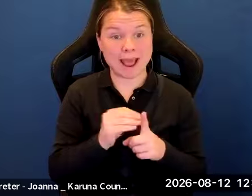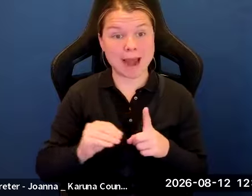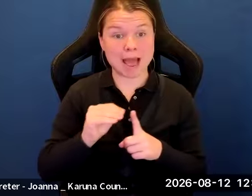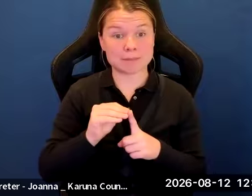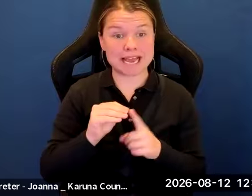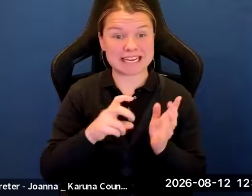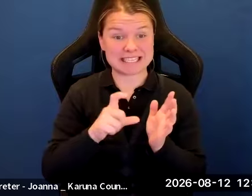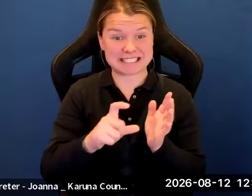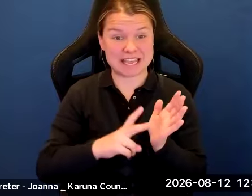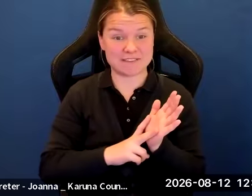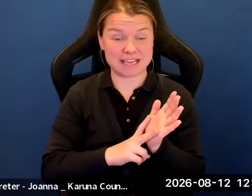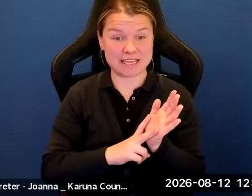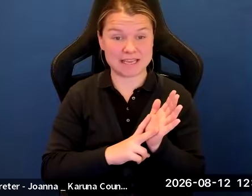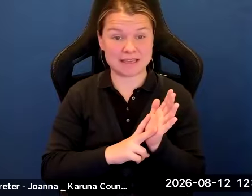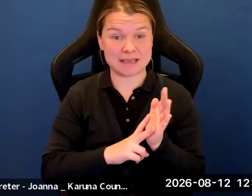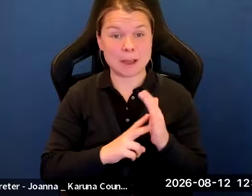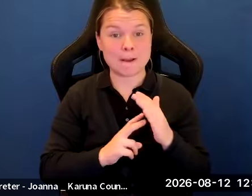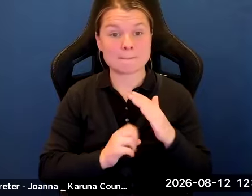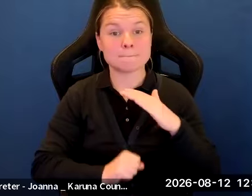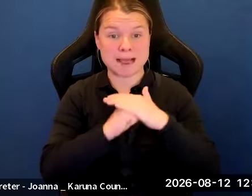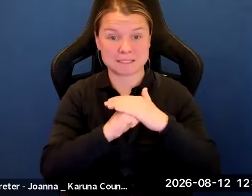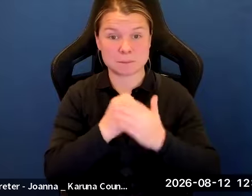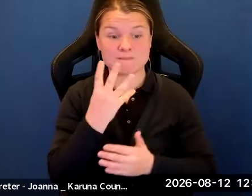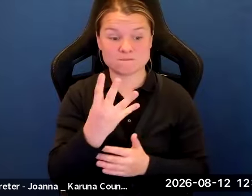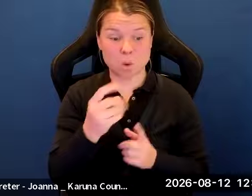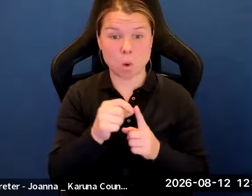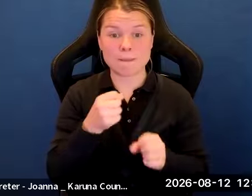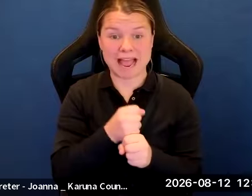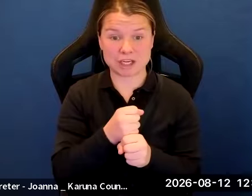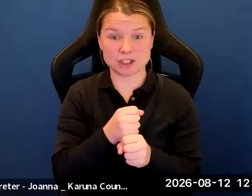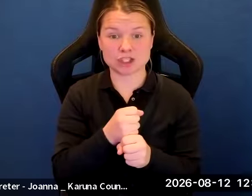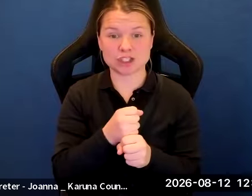ssessed on how it aligns with that. You will need to prou